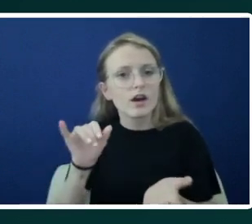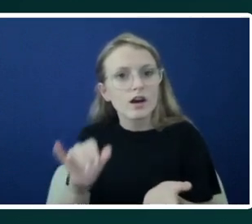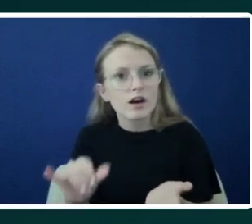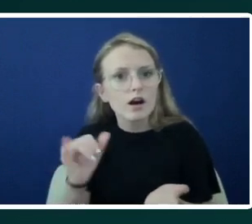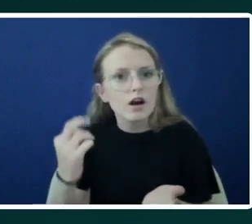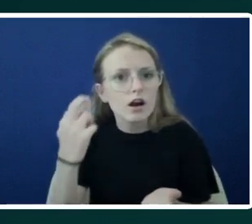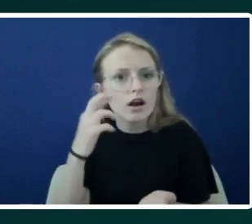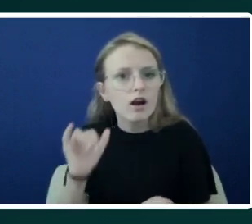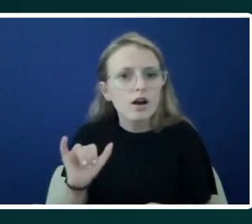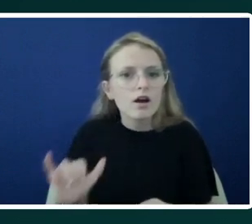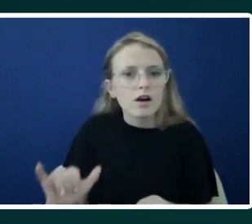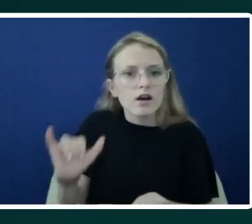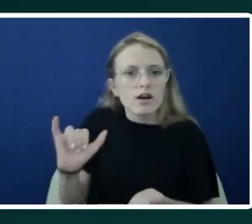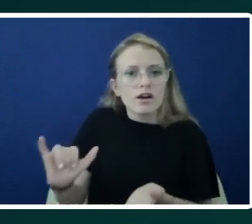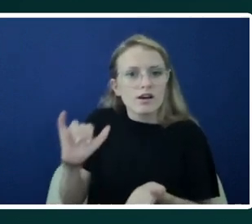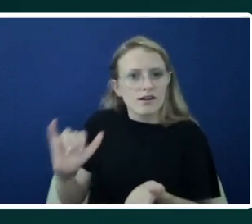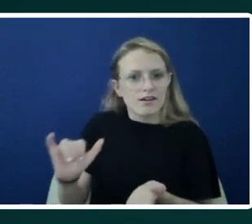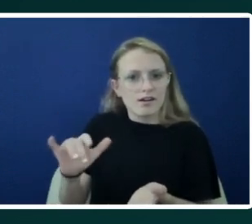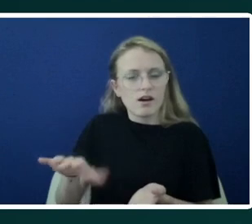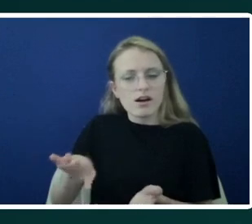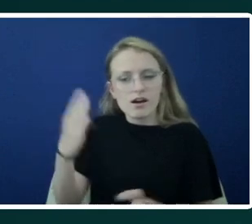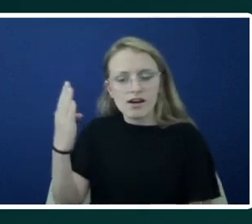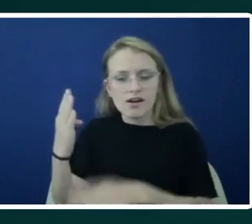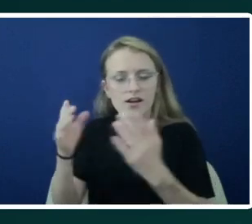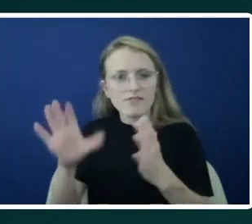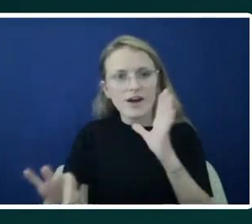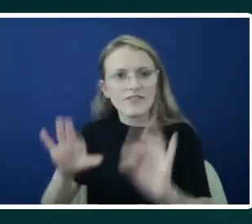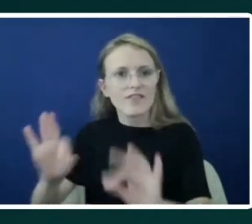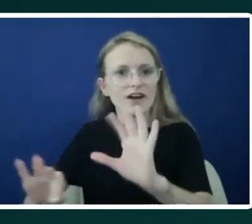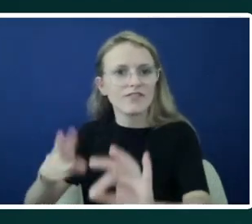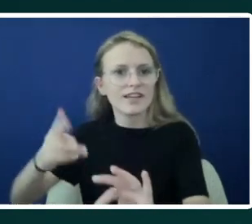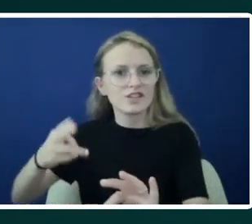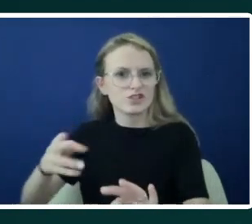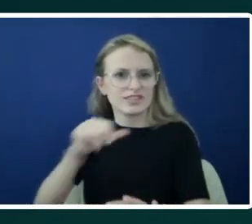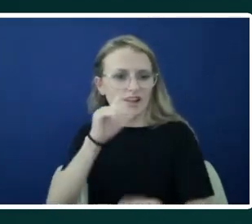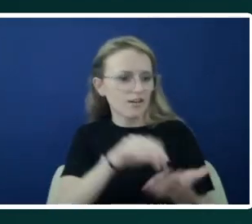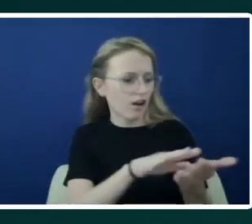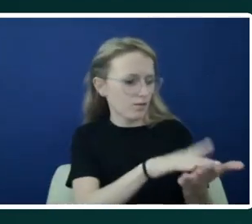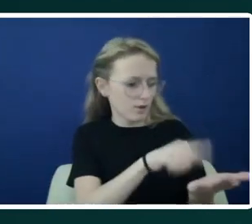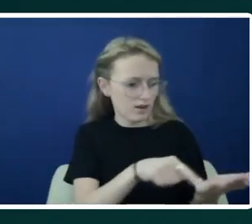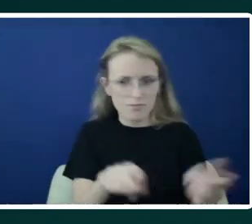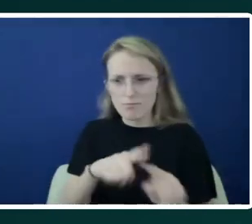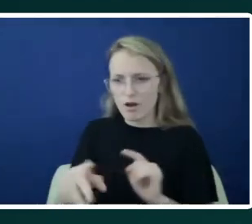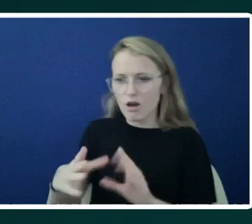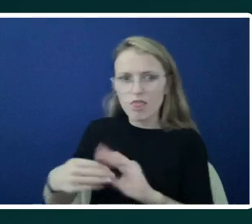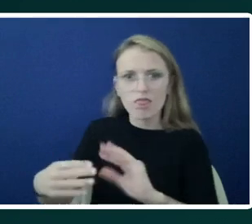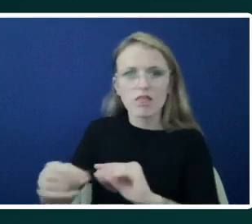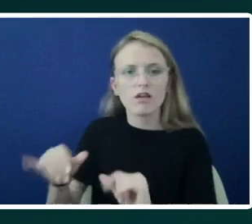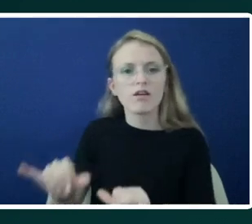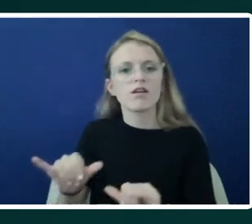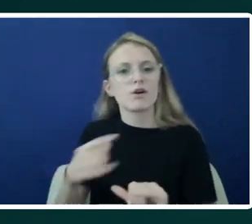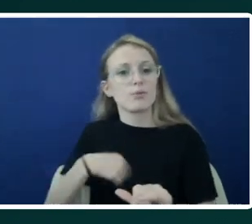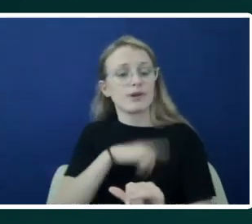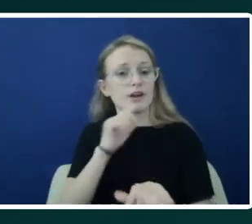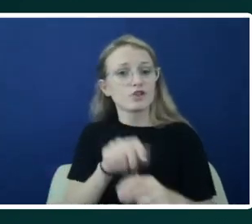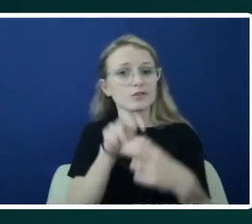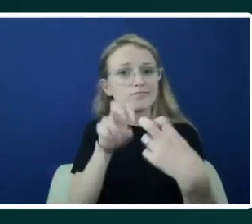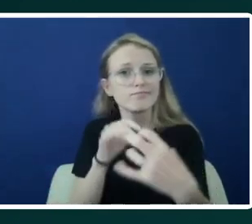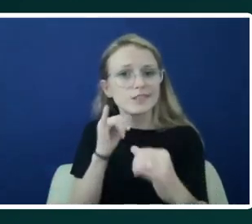documented in written sources. And so, in this case, we actually interviewed the scholar artist,